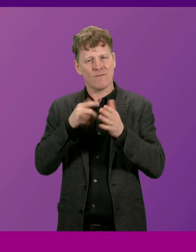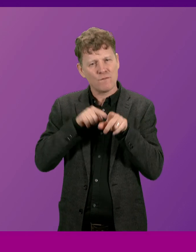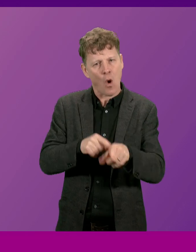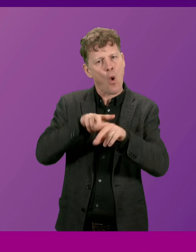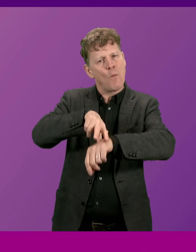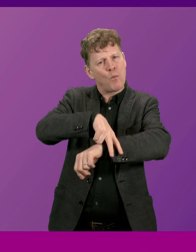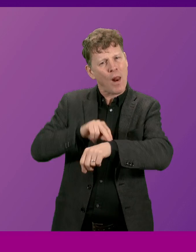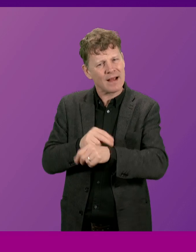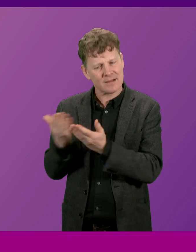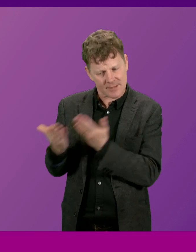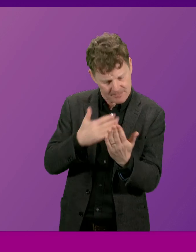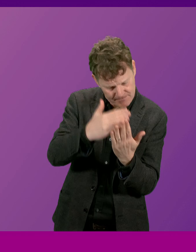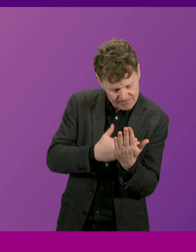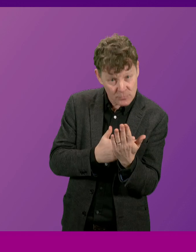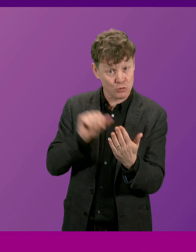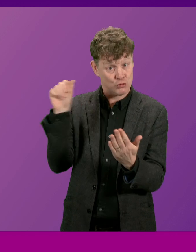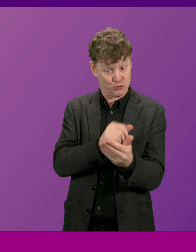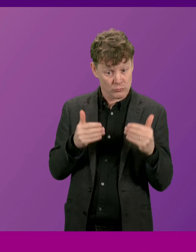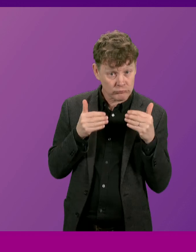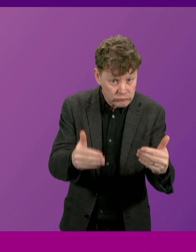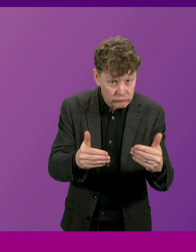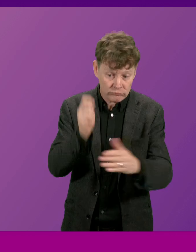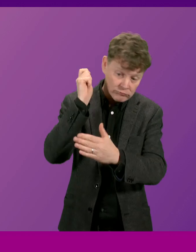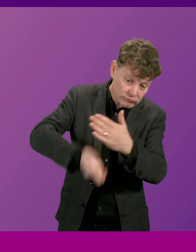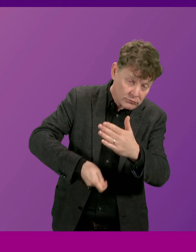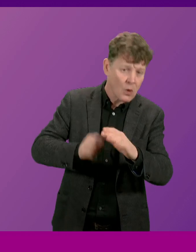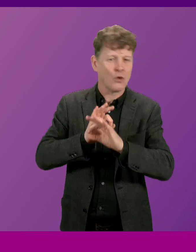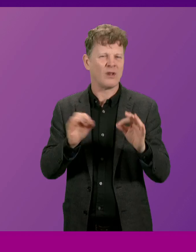what actions, if any, should be taken—to do so is the proper role of the Crown.